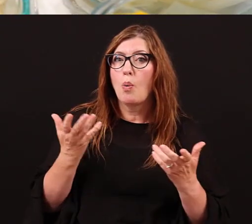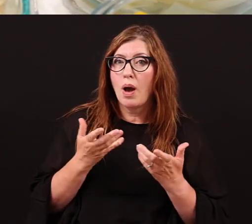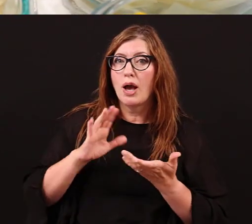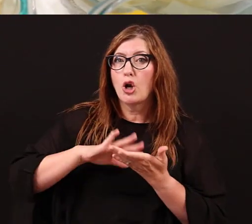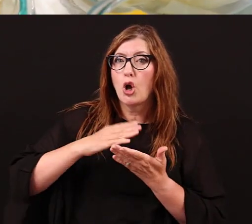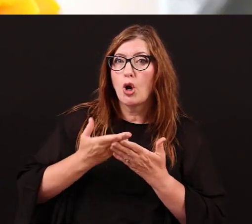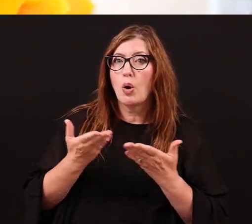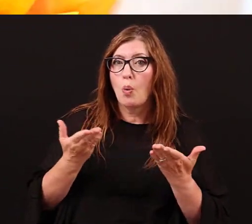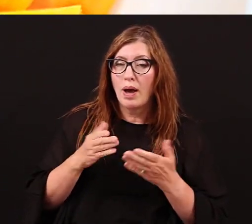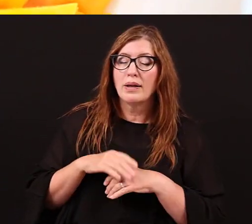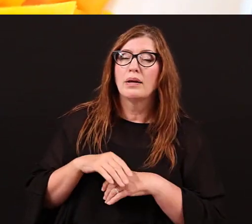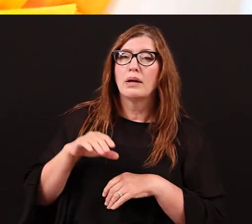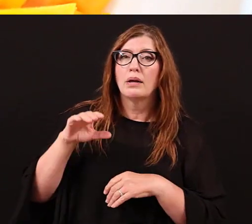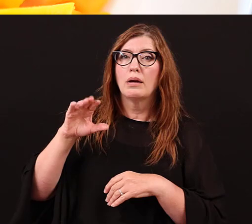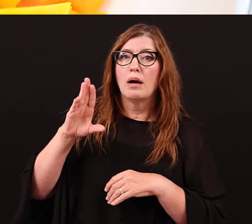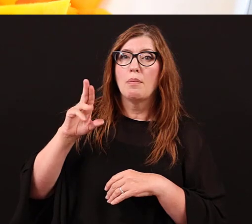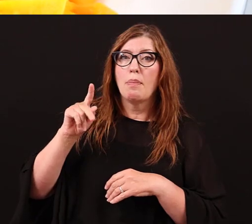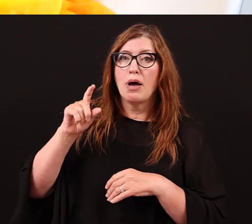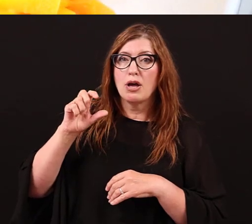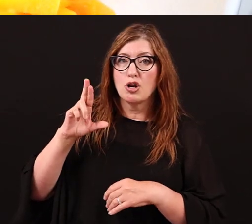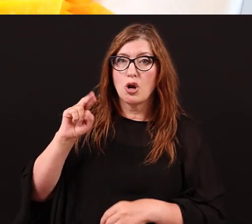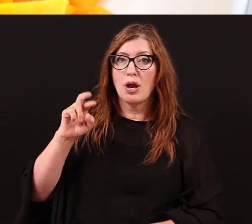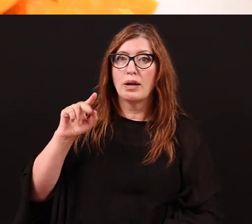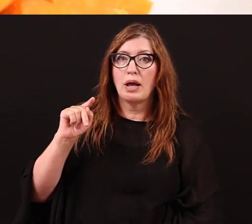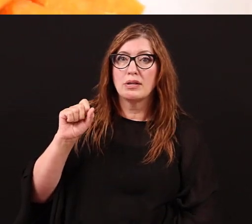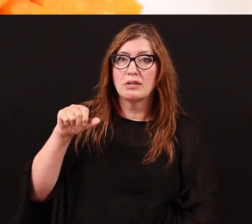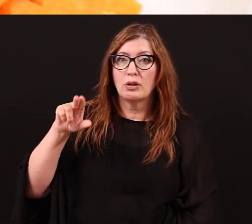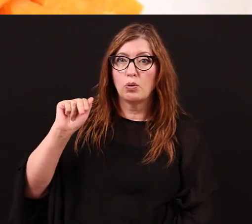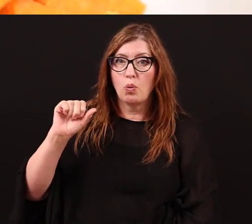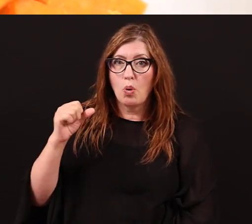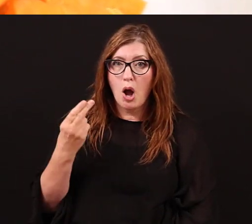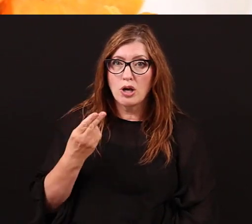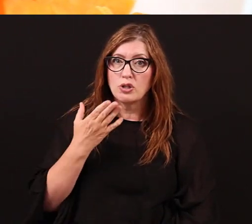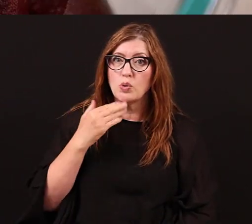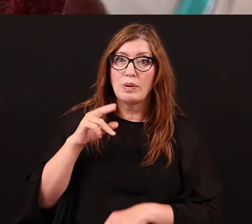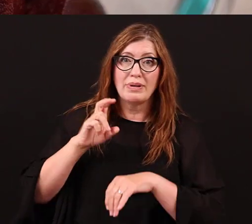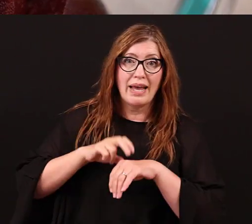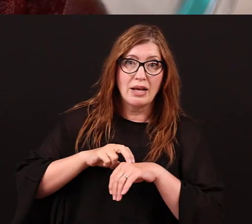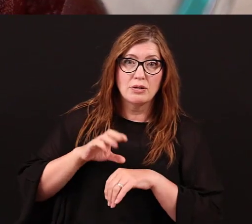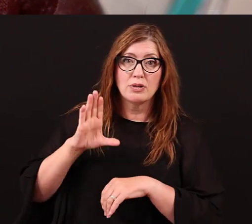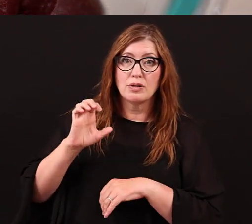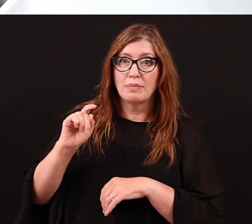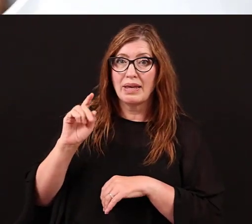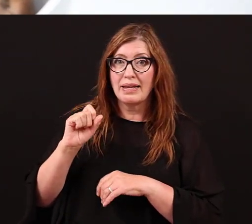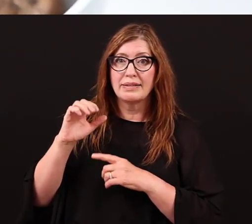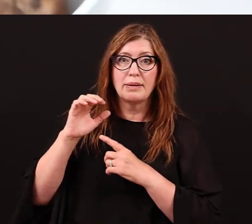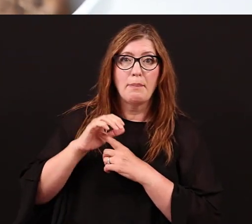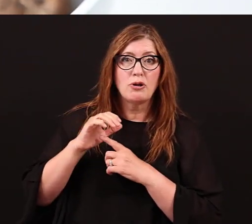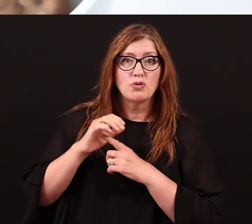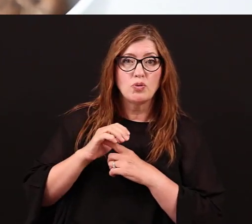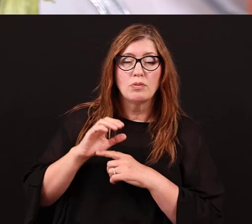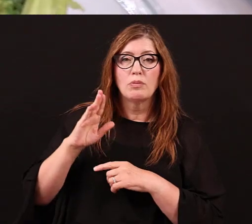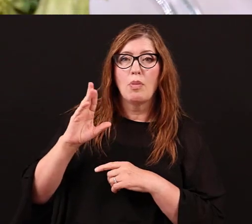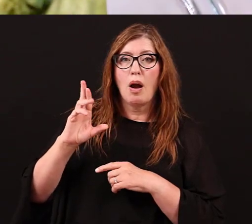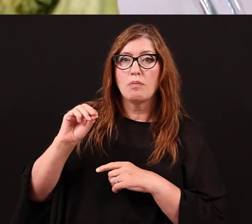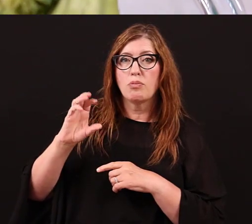in our recipe is gonna be butternut squash, sweet potatoes, beets, mushrooms, broccoli,